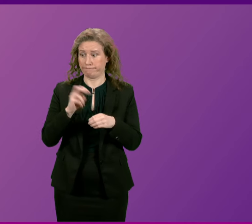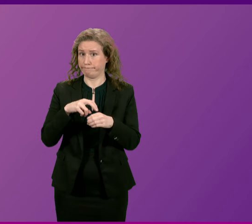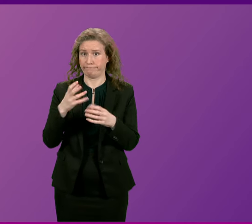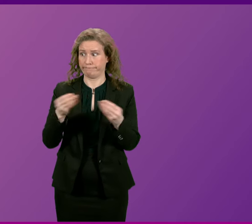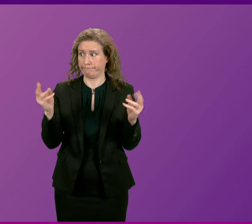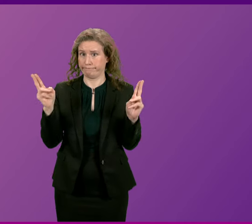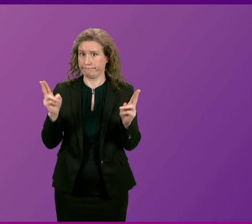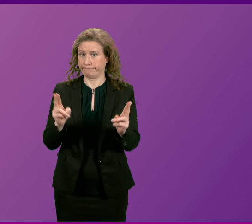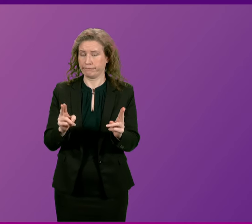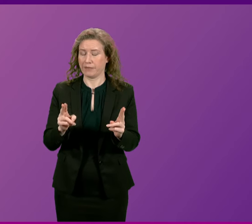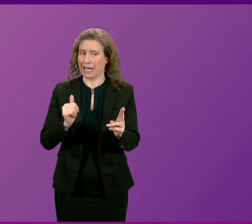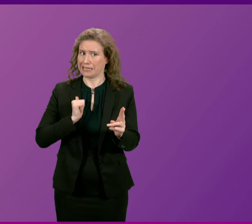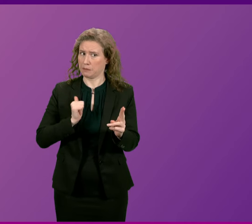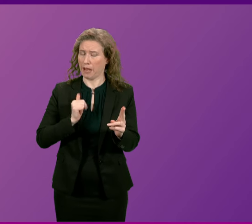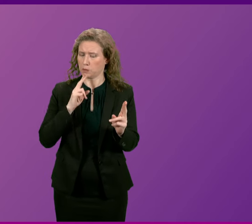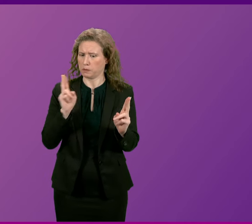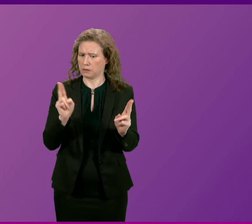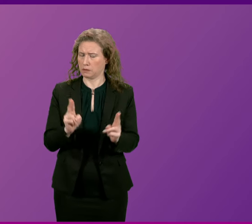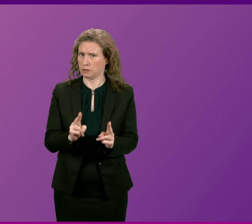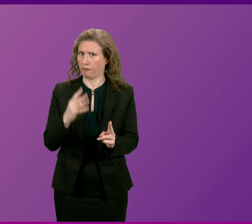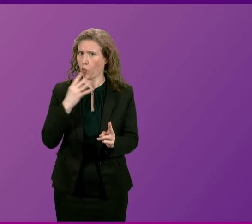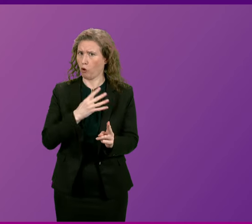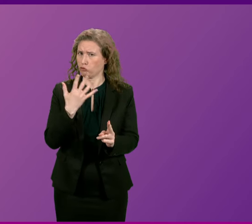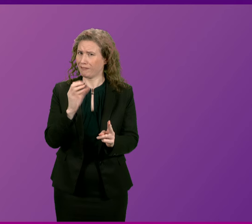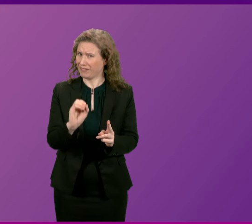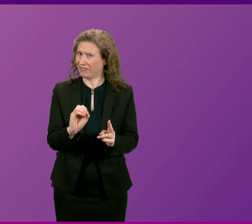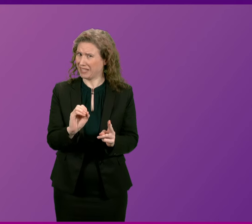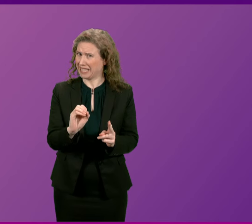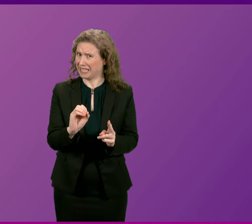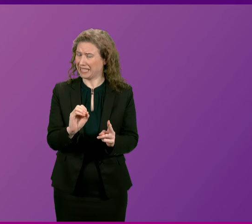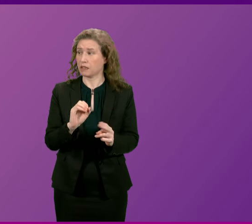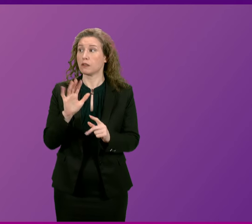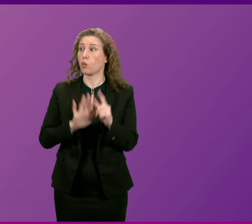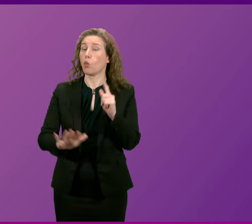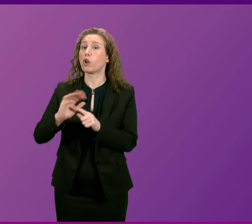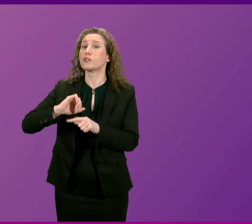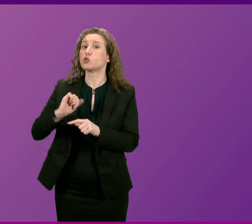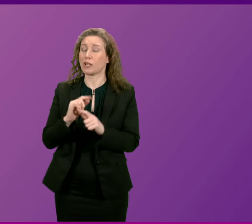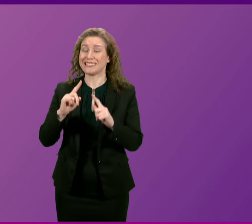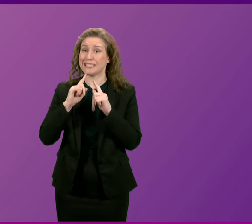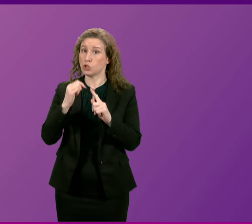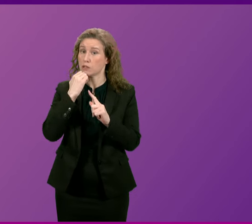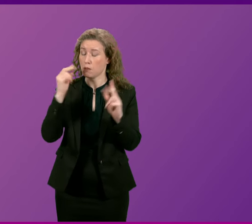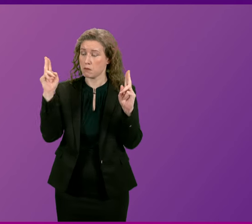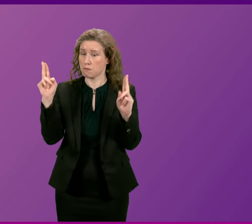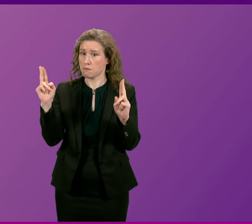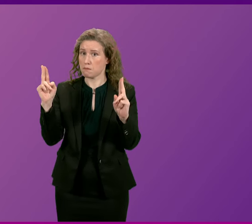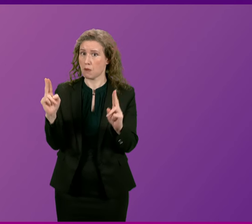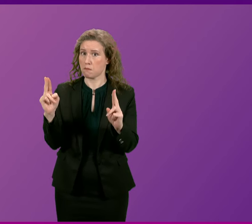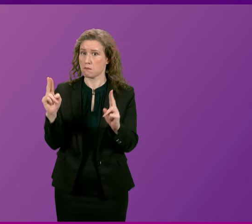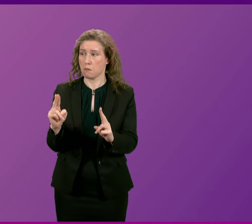number will rise to 450. Across Scotland, teacher numbers have declined for two years.